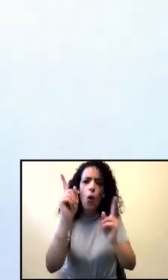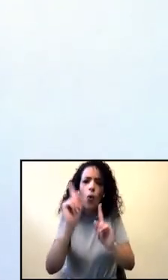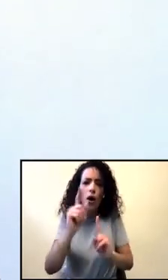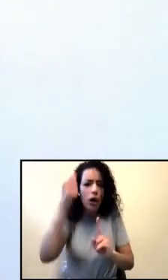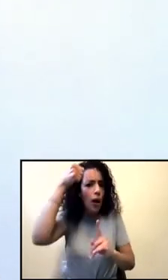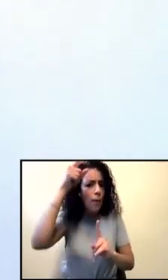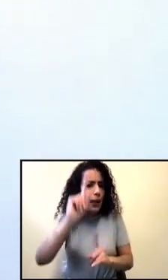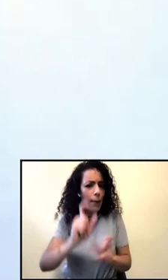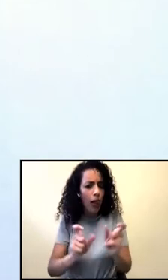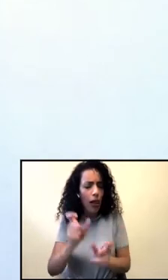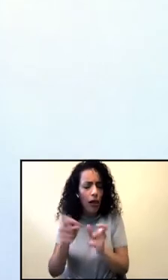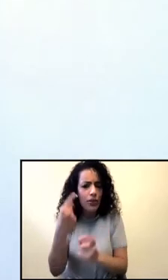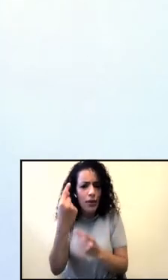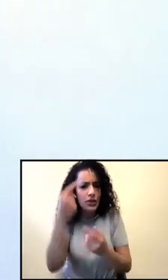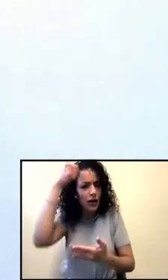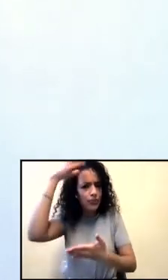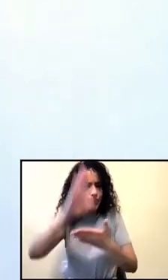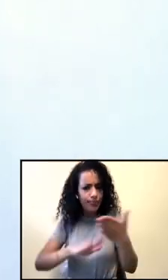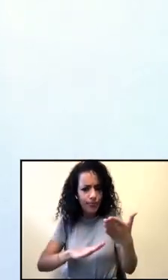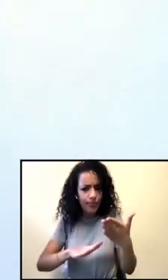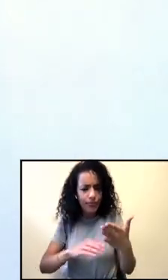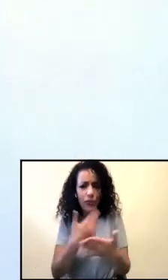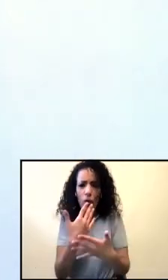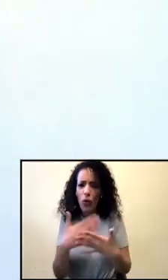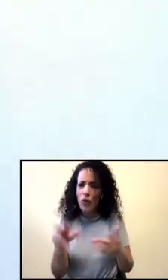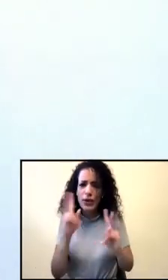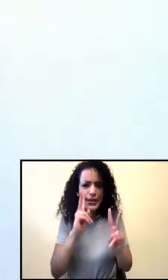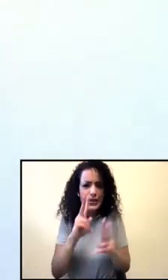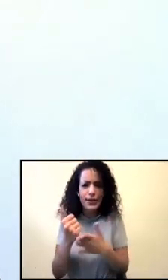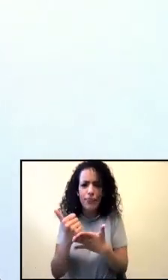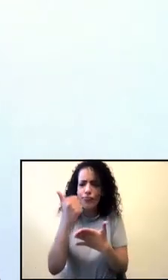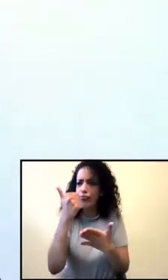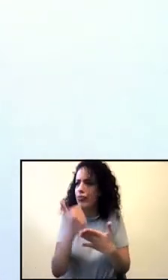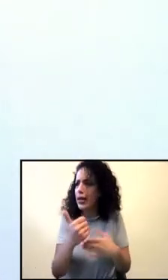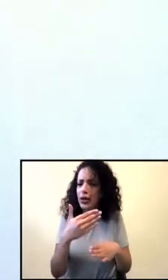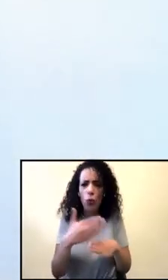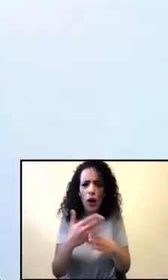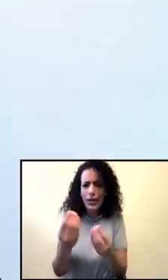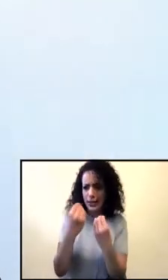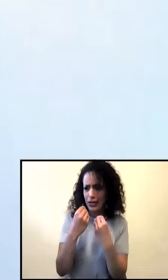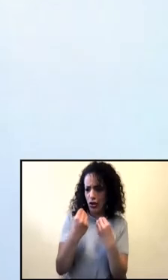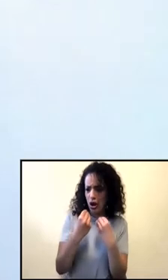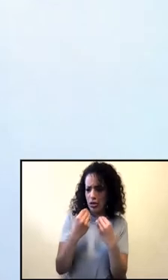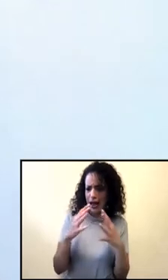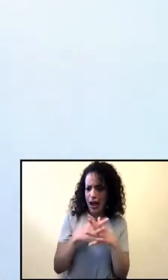whose incredible work teaches us so much about working with archives, has said "Fact is simply